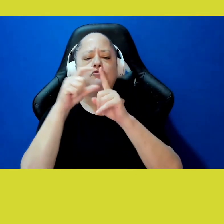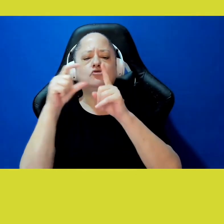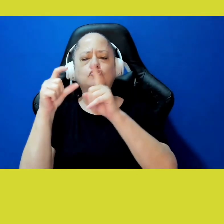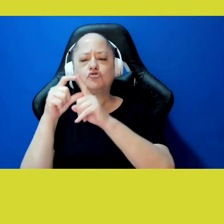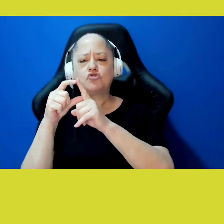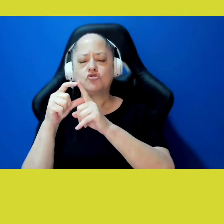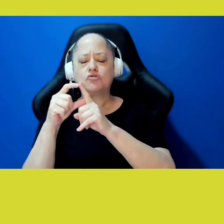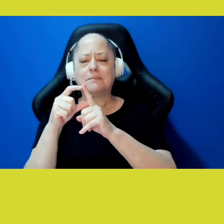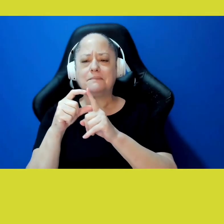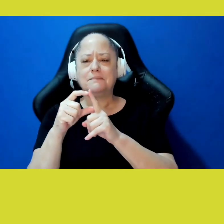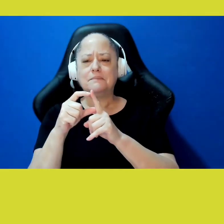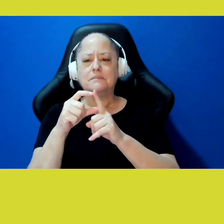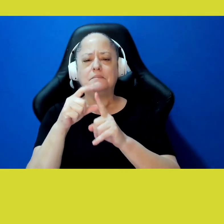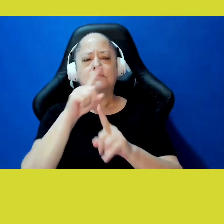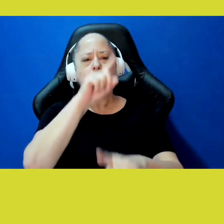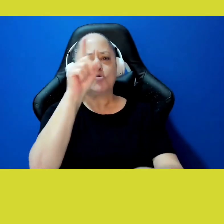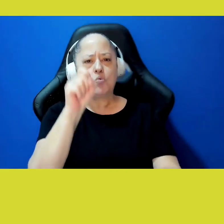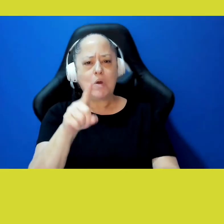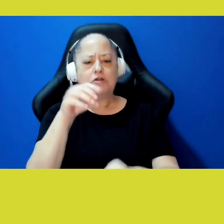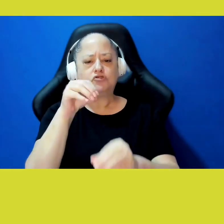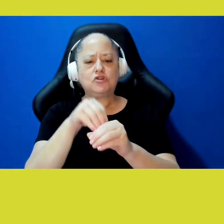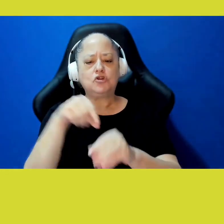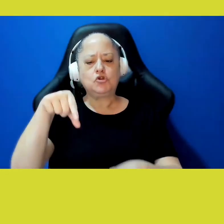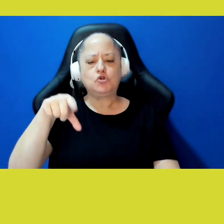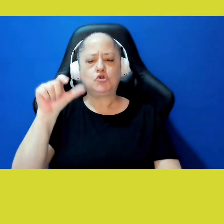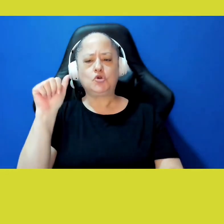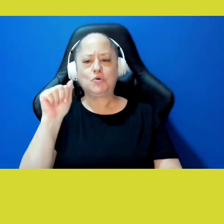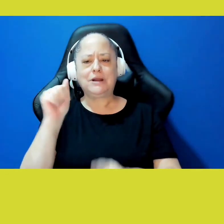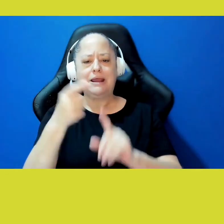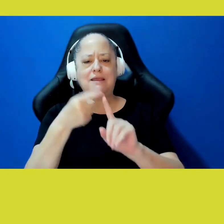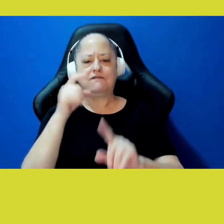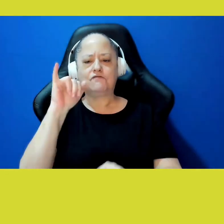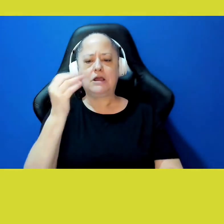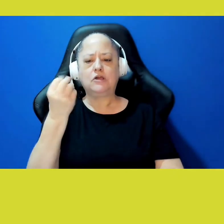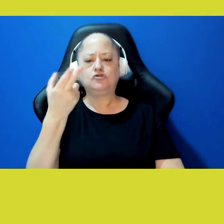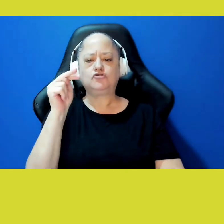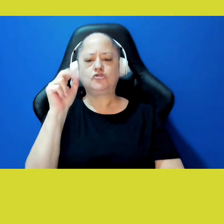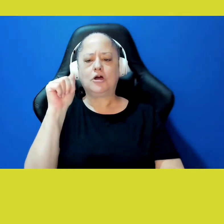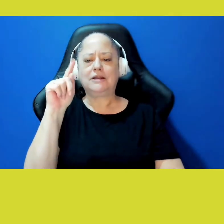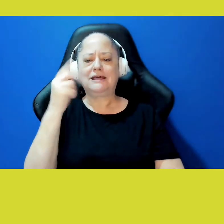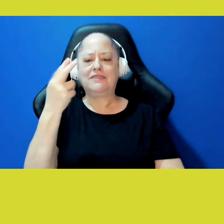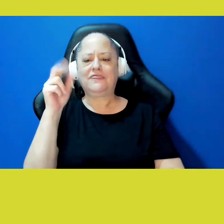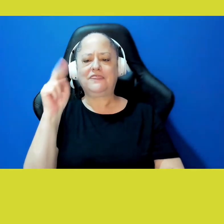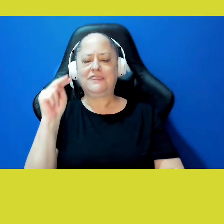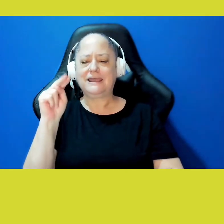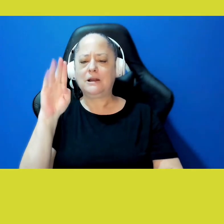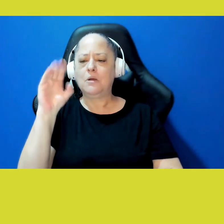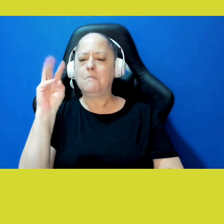question in the Q&A a from Jonathan Bowen Leopold talking